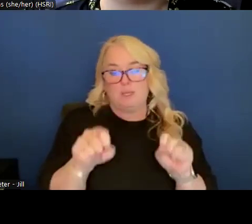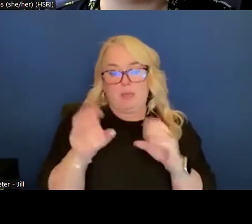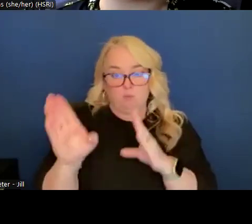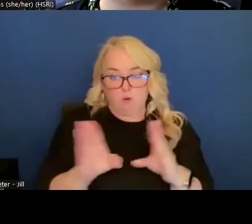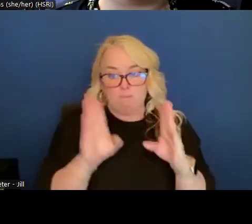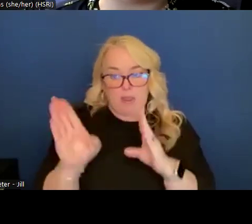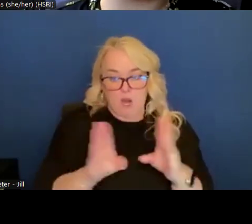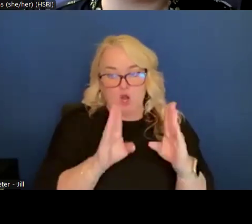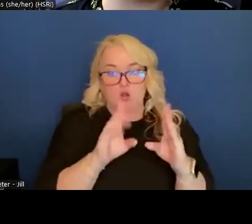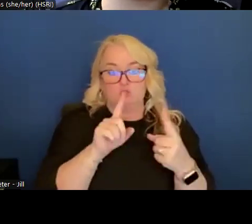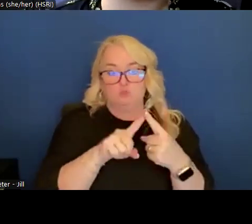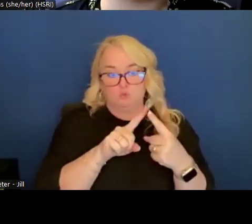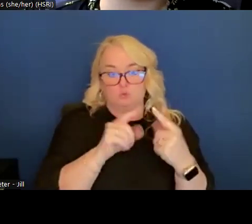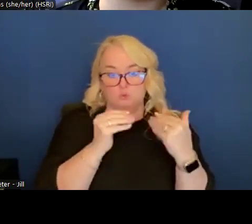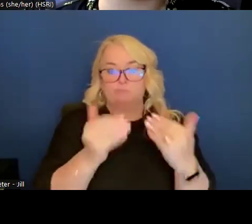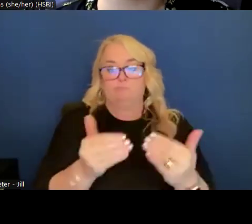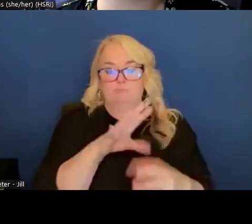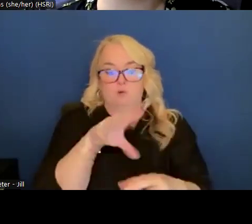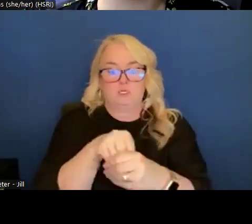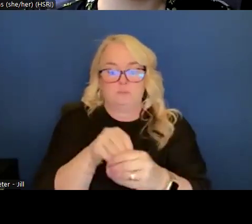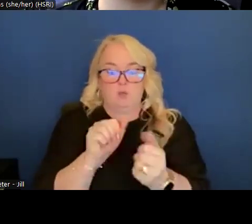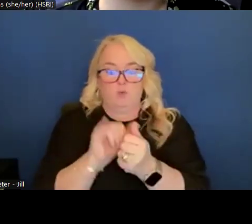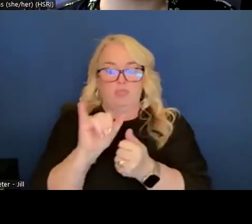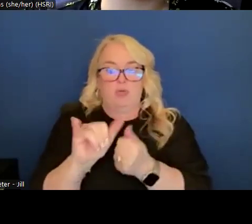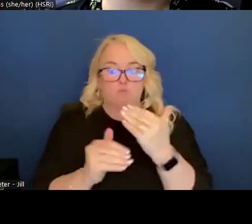participate in this process that we have a right to, by just